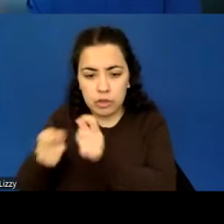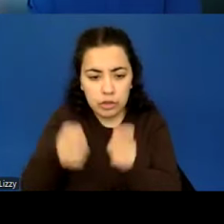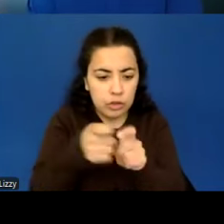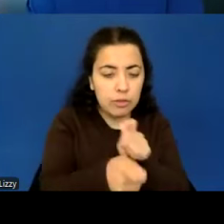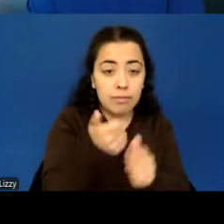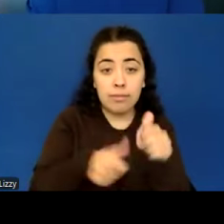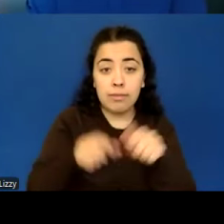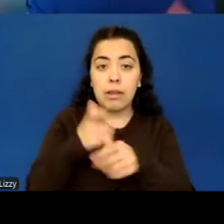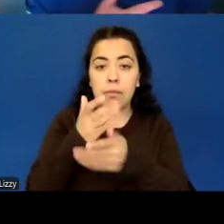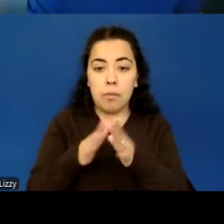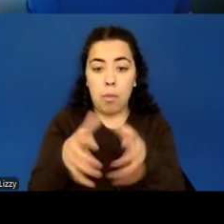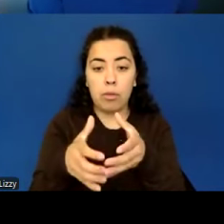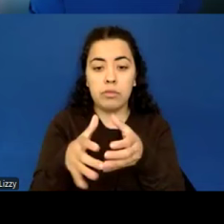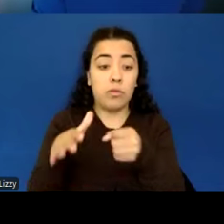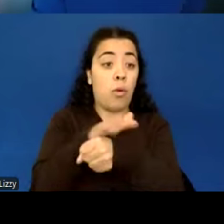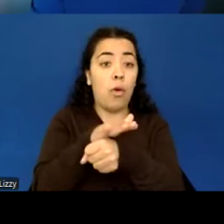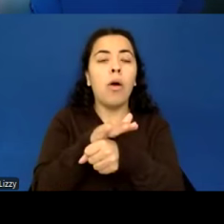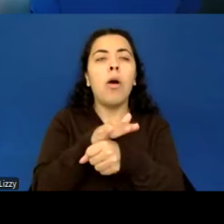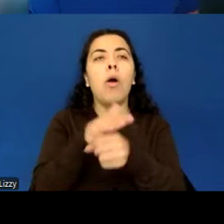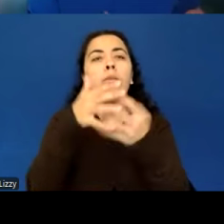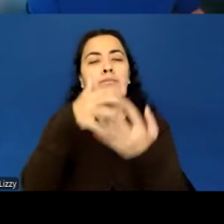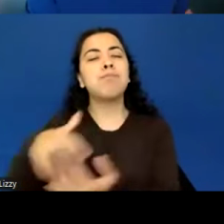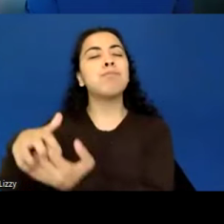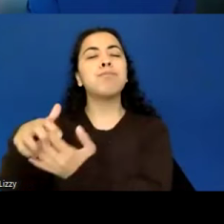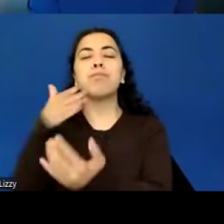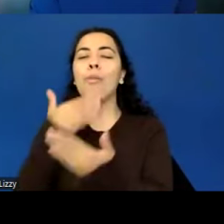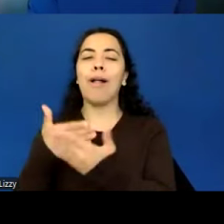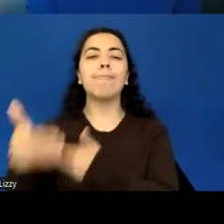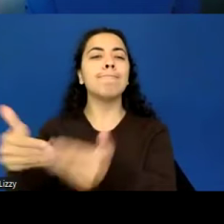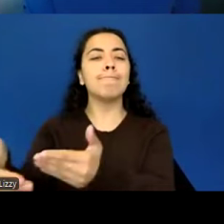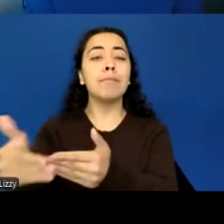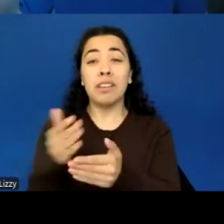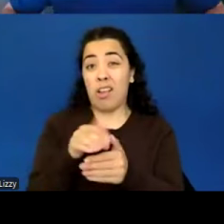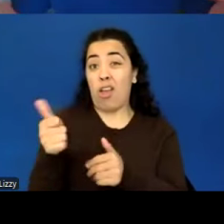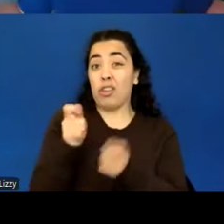it's working well. And other changes may happen at the back-end level as well, to, again, make